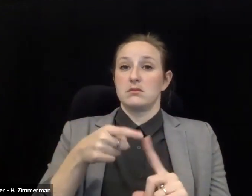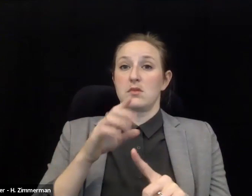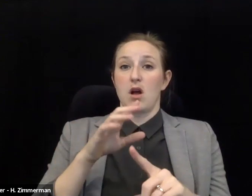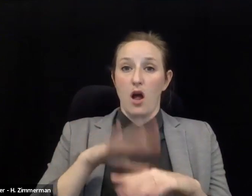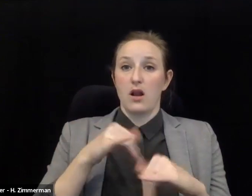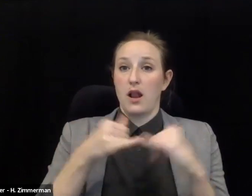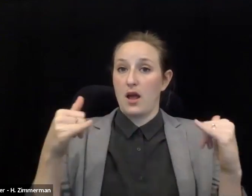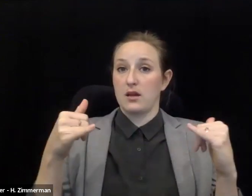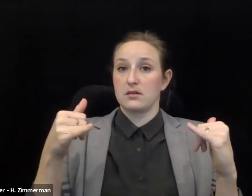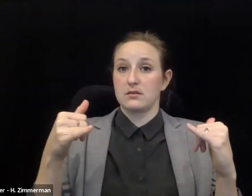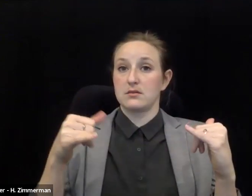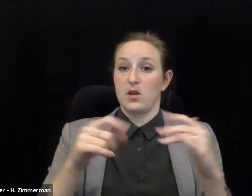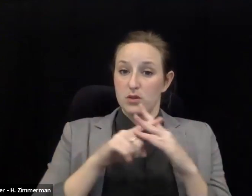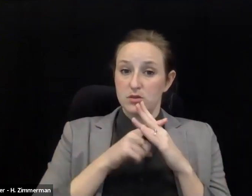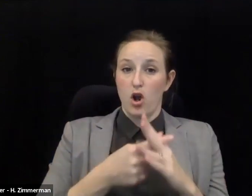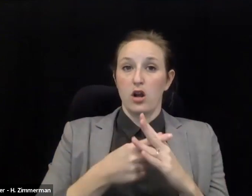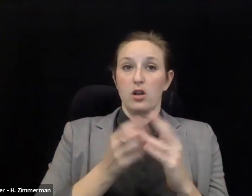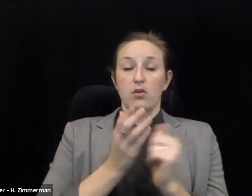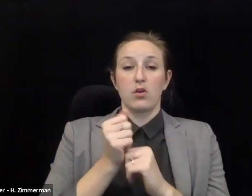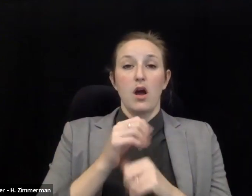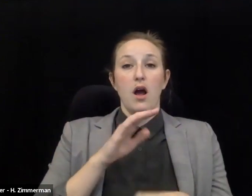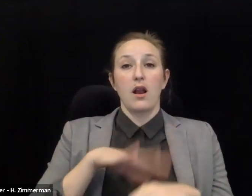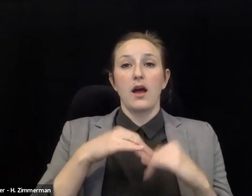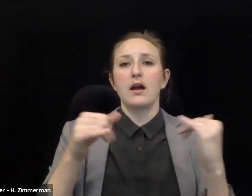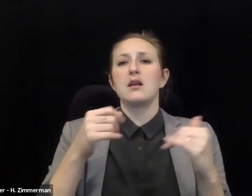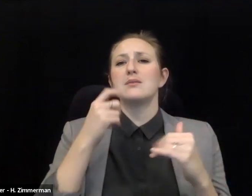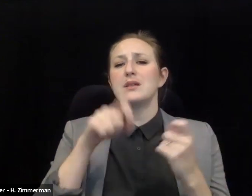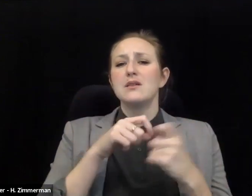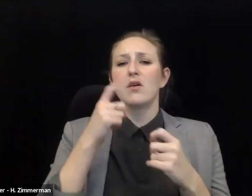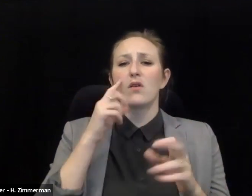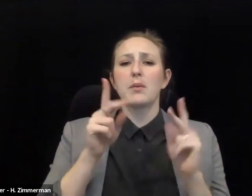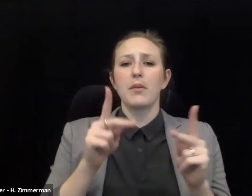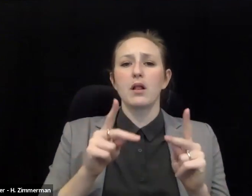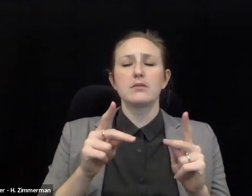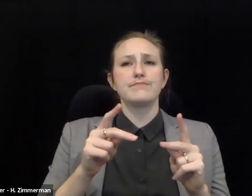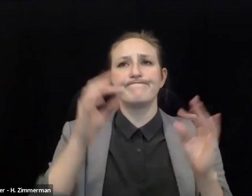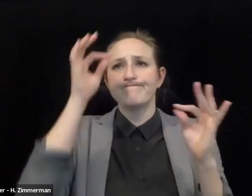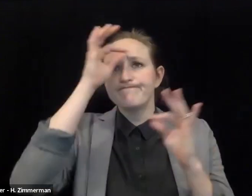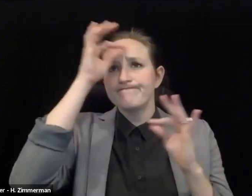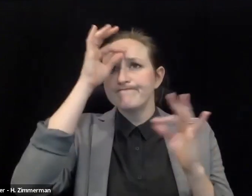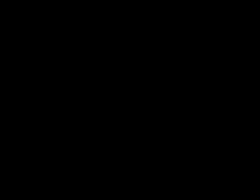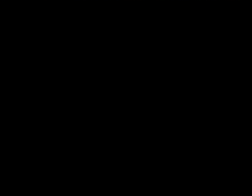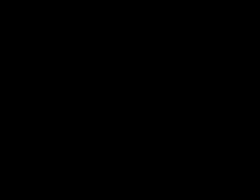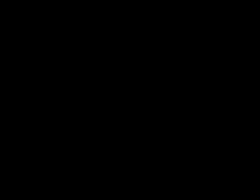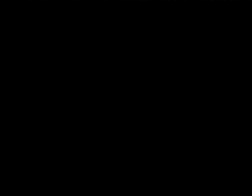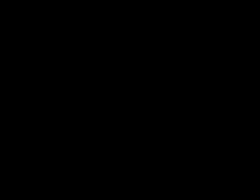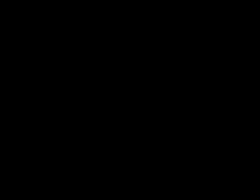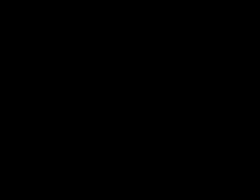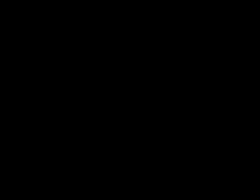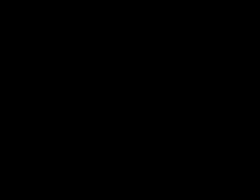novice very beginner don't know anything. Language learners for Arabic, Russian,